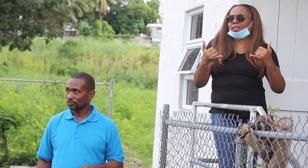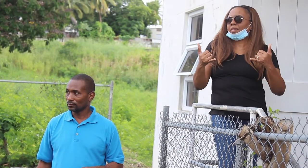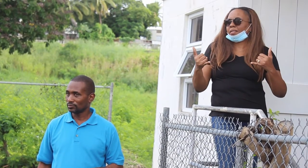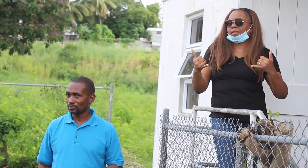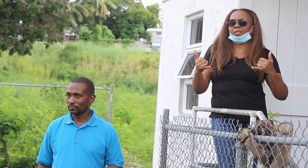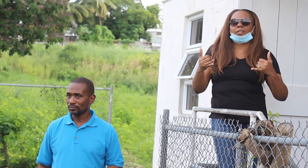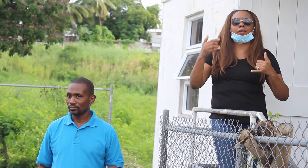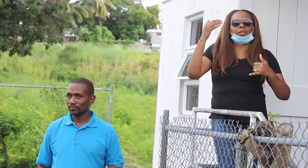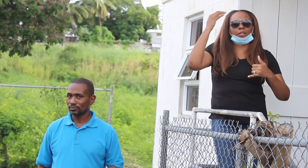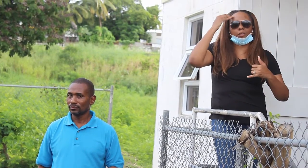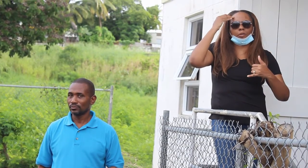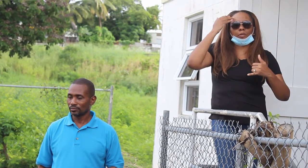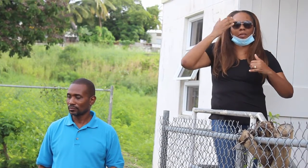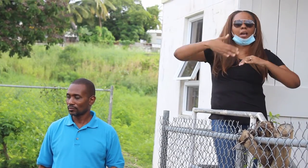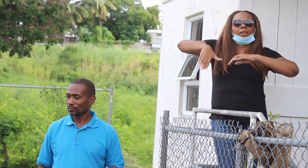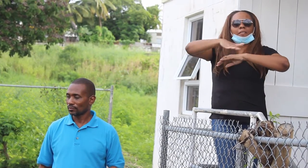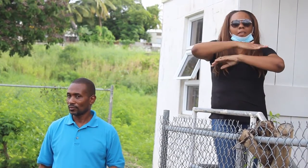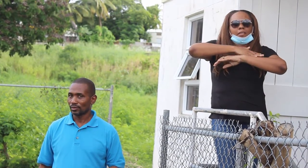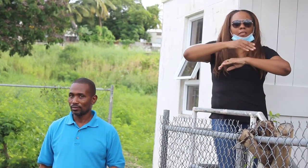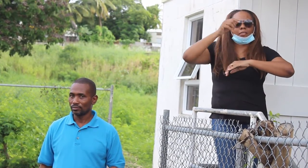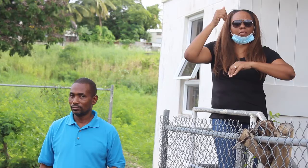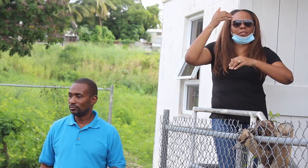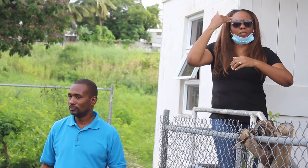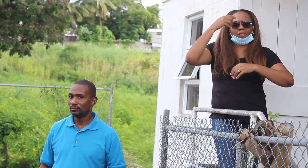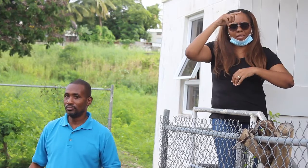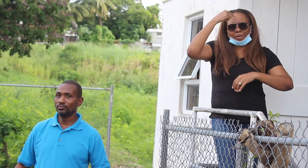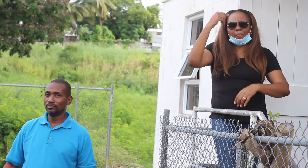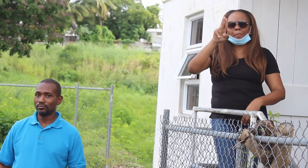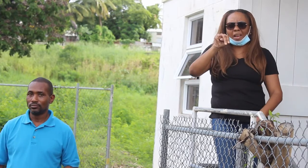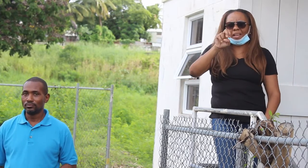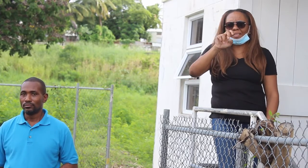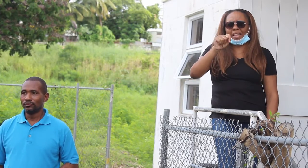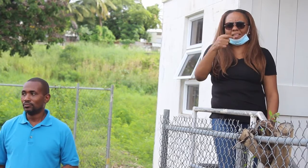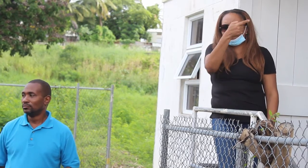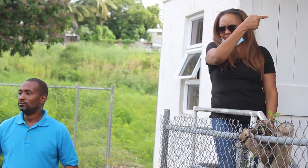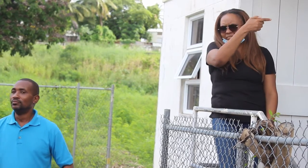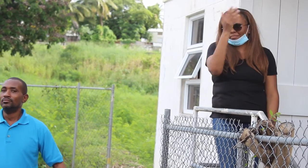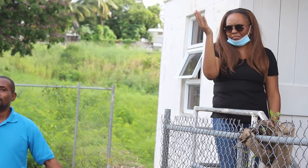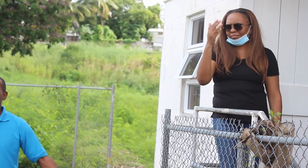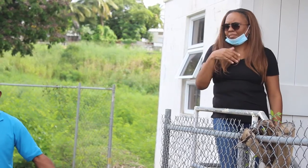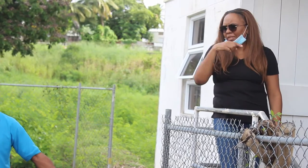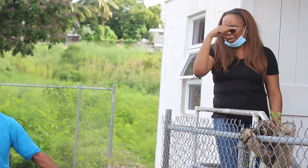cover and here we have some neck and this neck